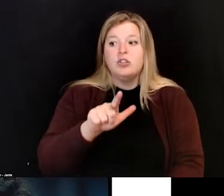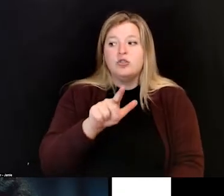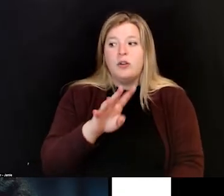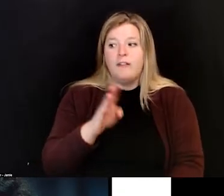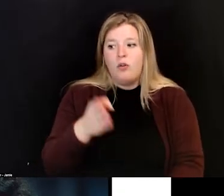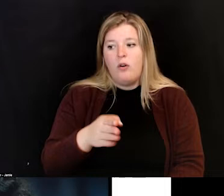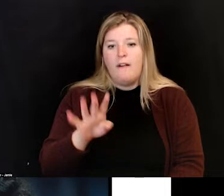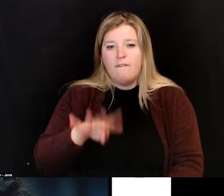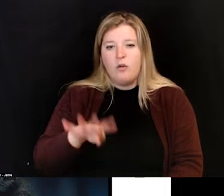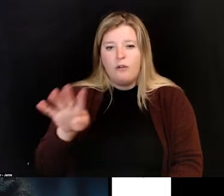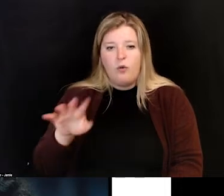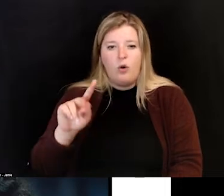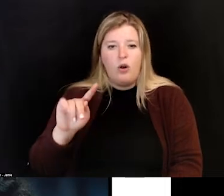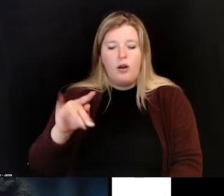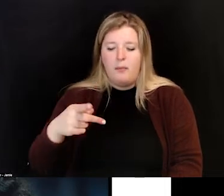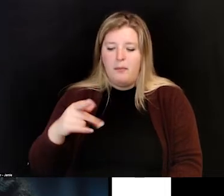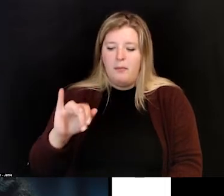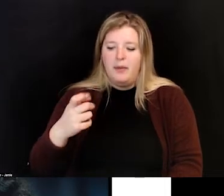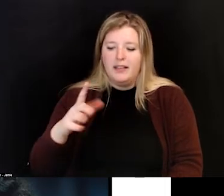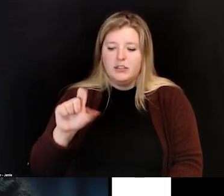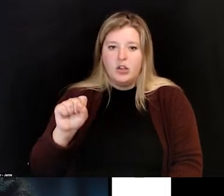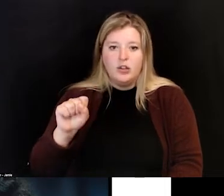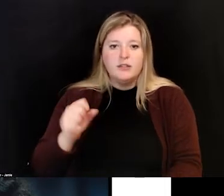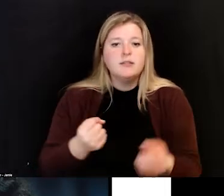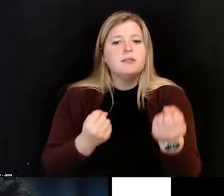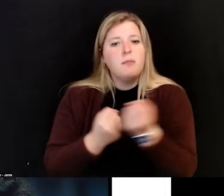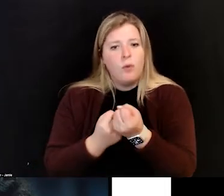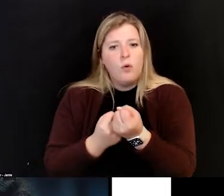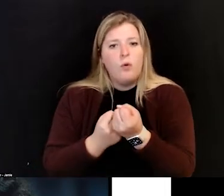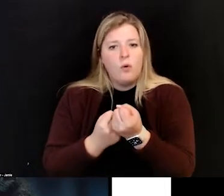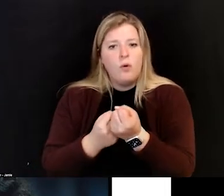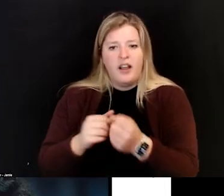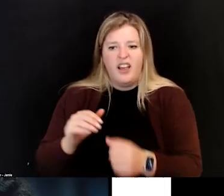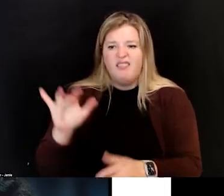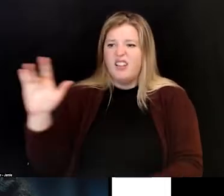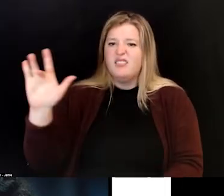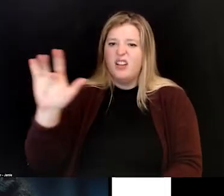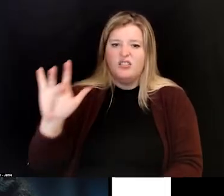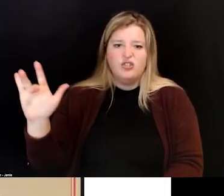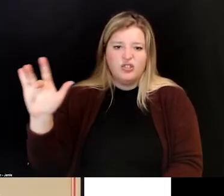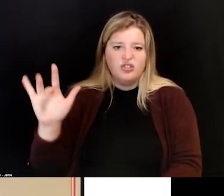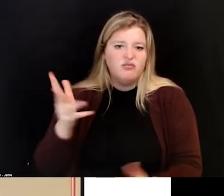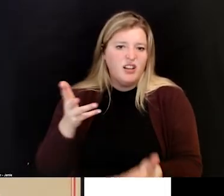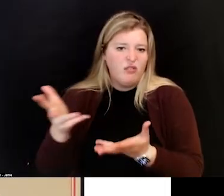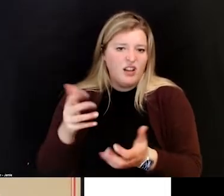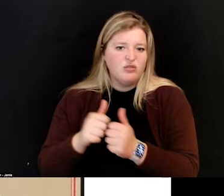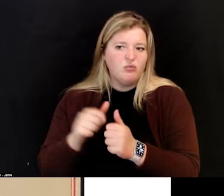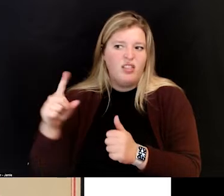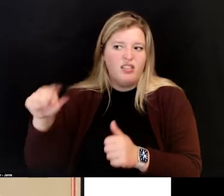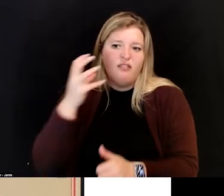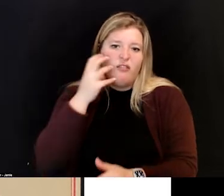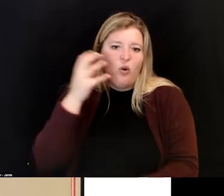And it's really supporting that touch interaction. Go to the next slide, please. Thank you.